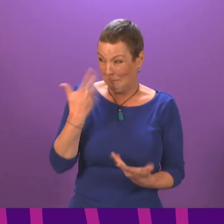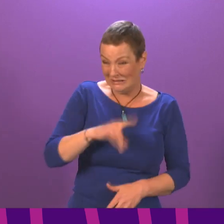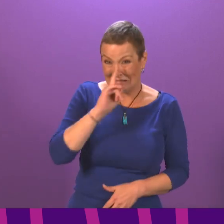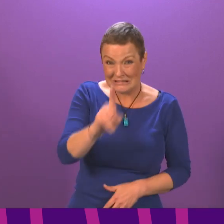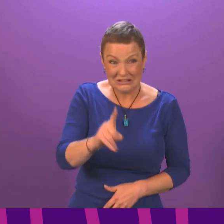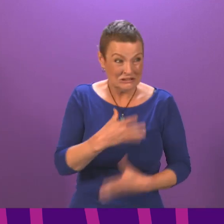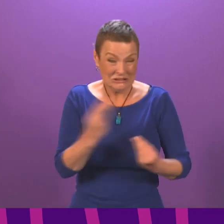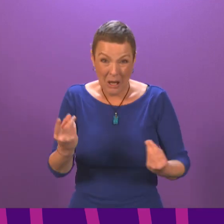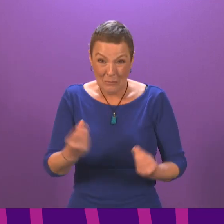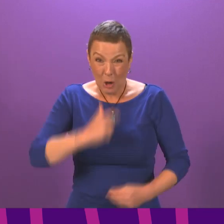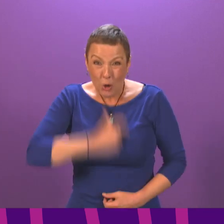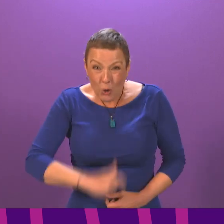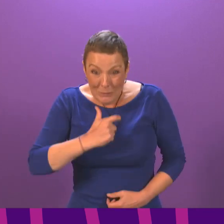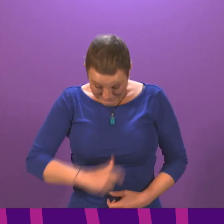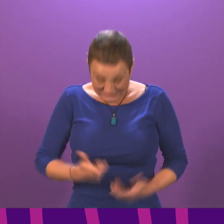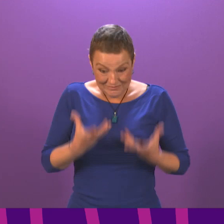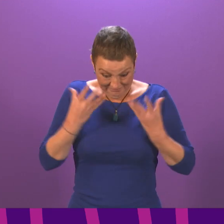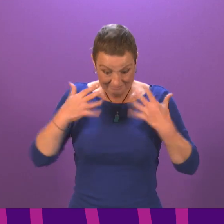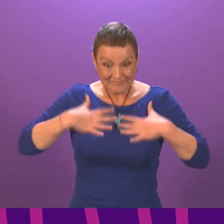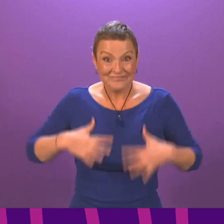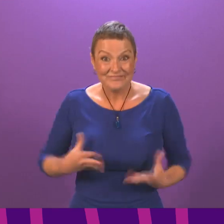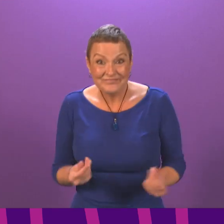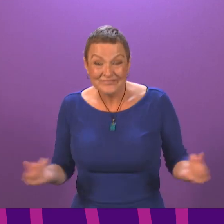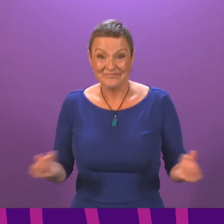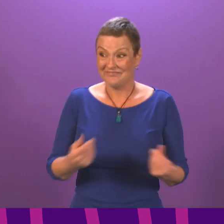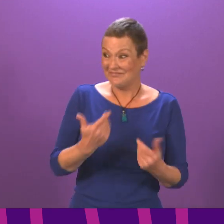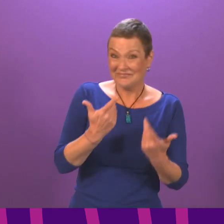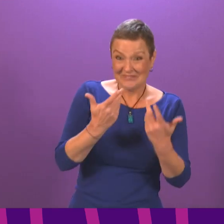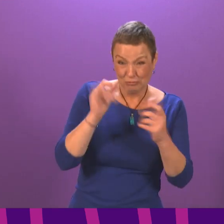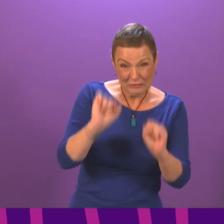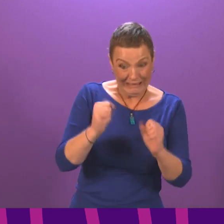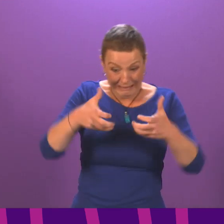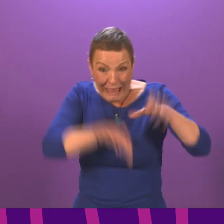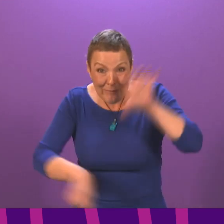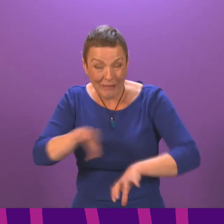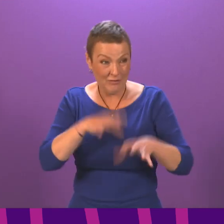of commercial, human and hazardous materials, the removal of which requires specialist treatment.